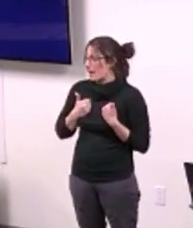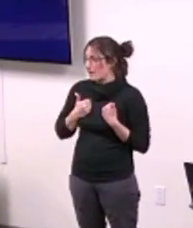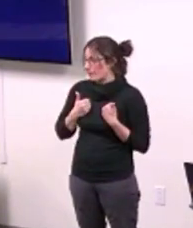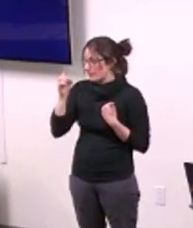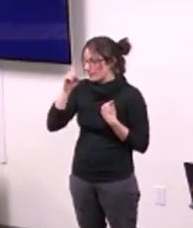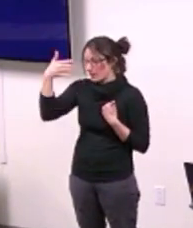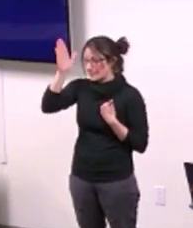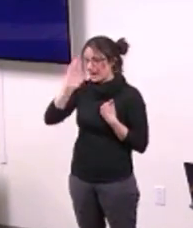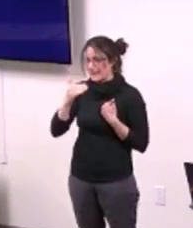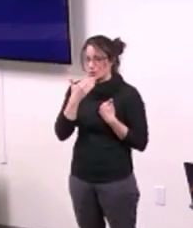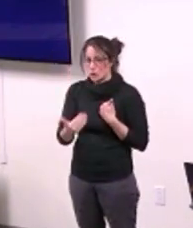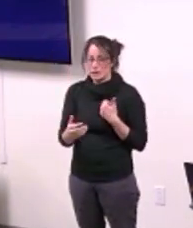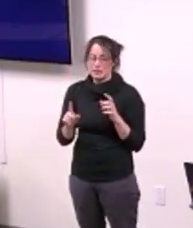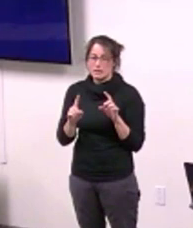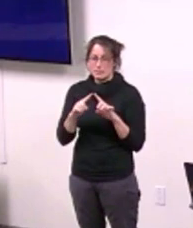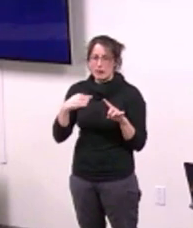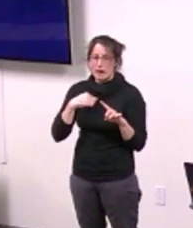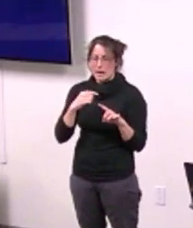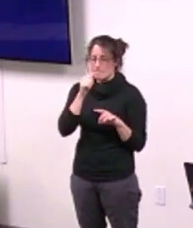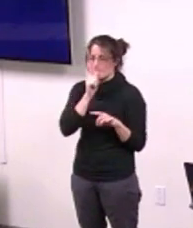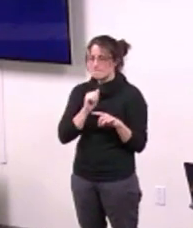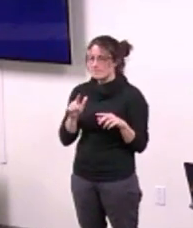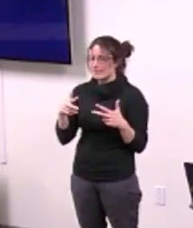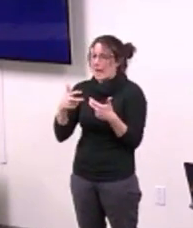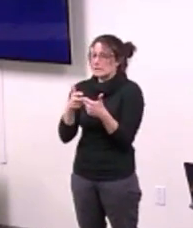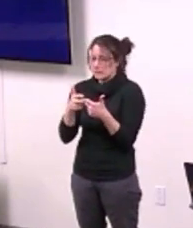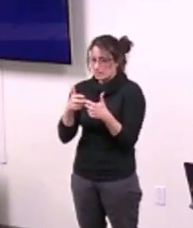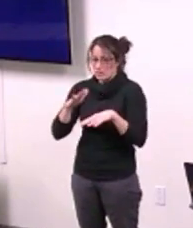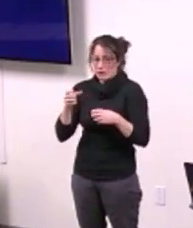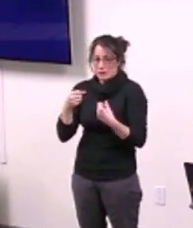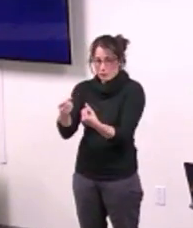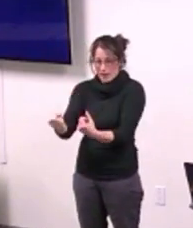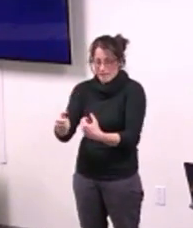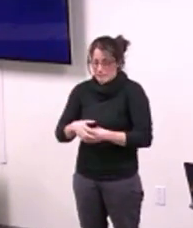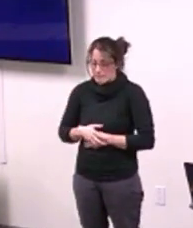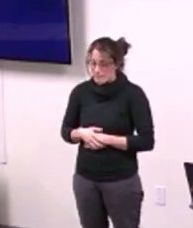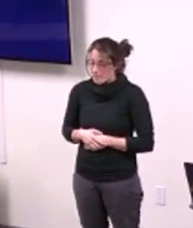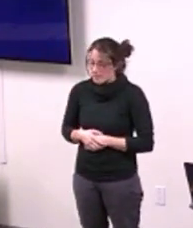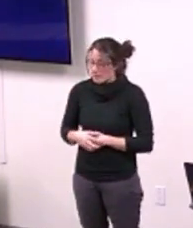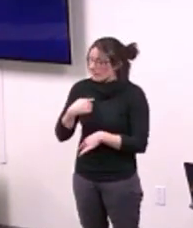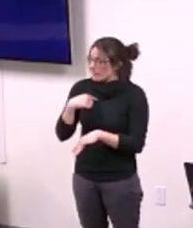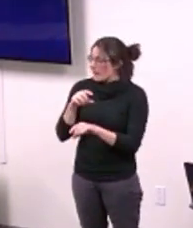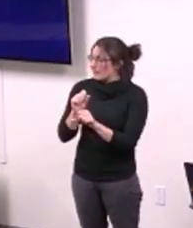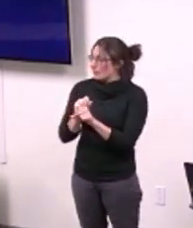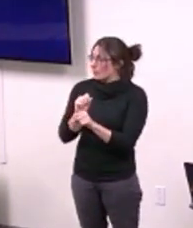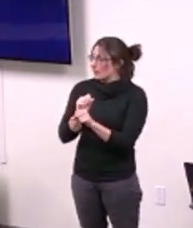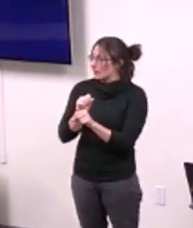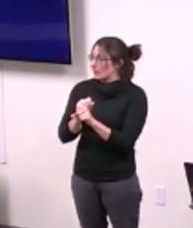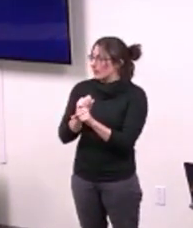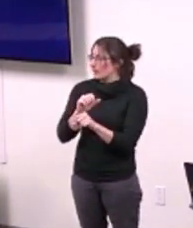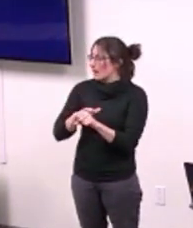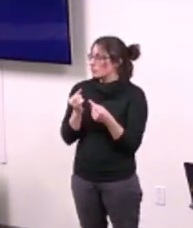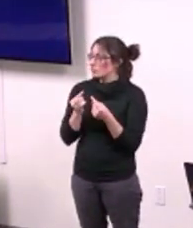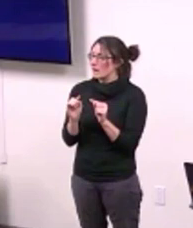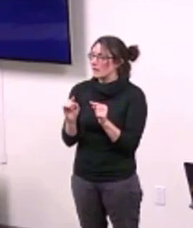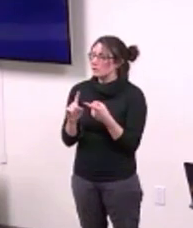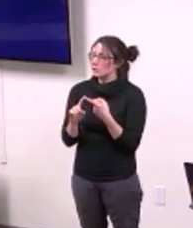But I'm working on trying to transfer.